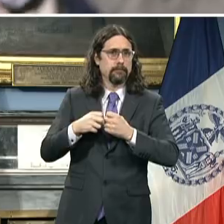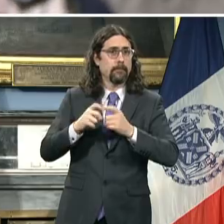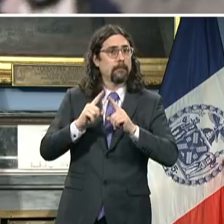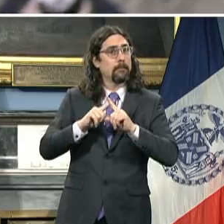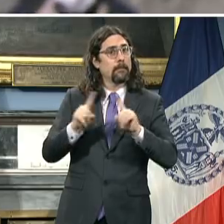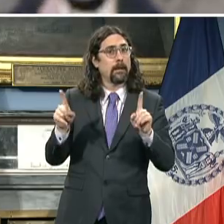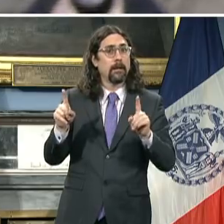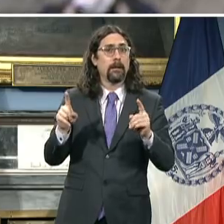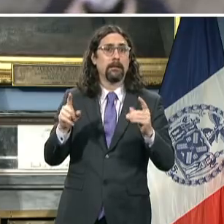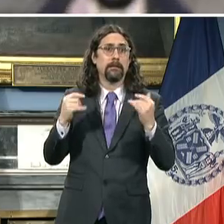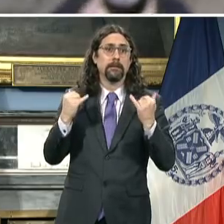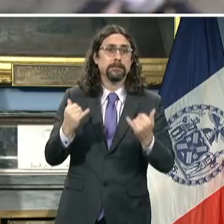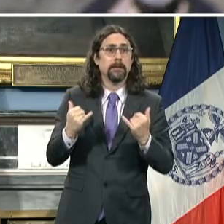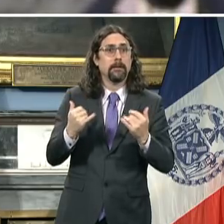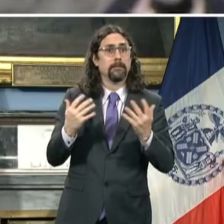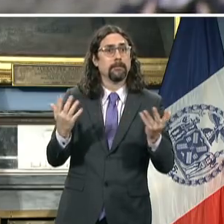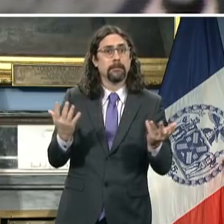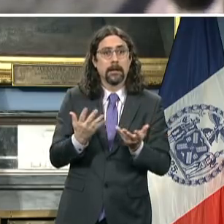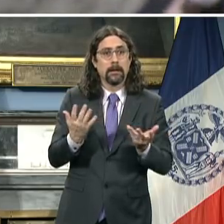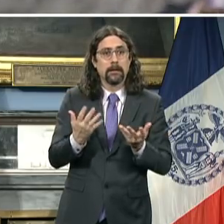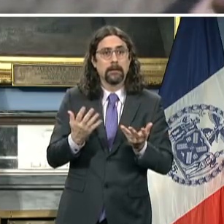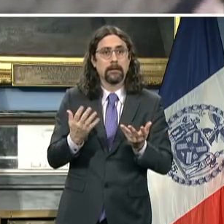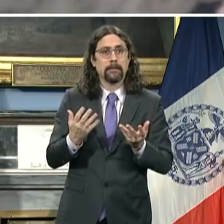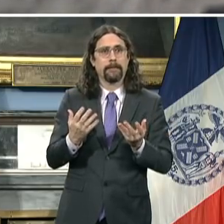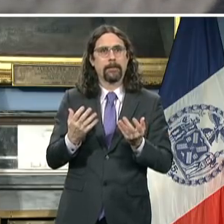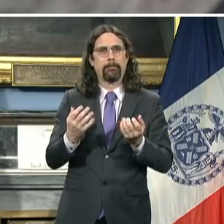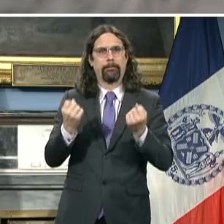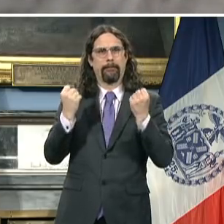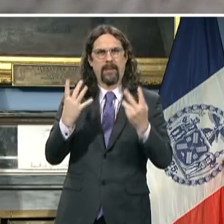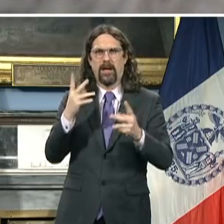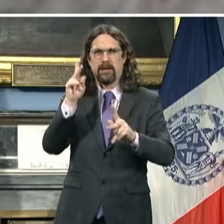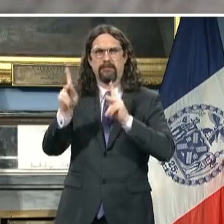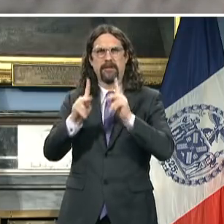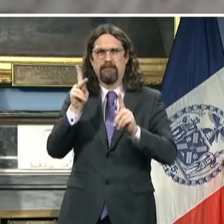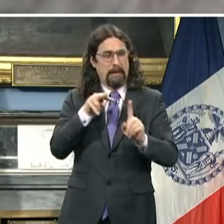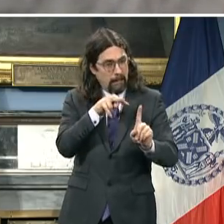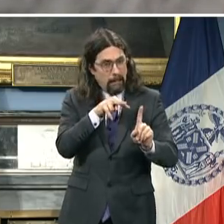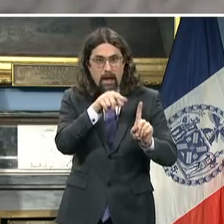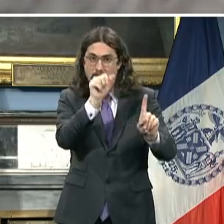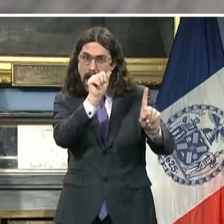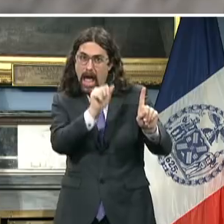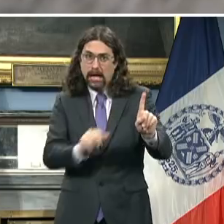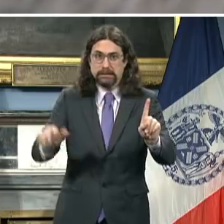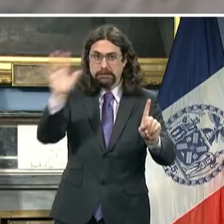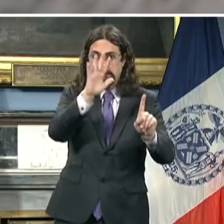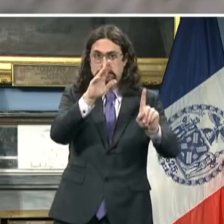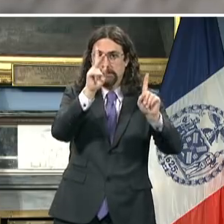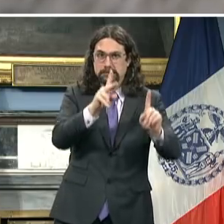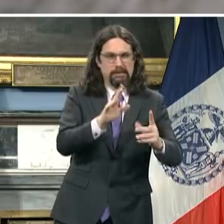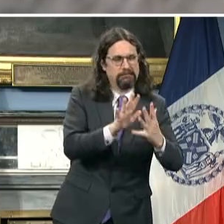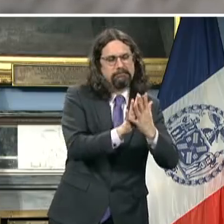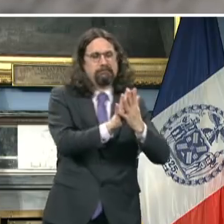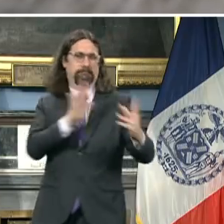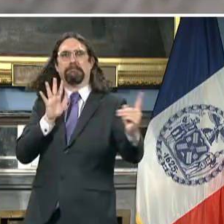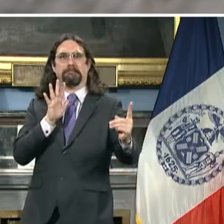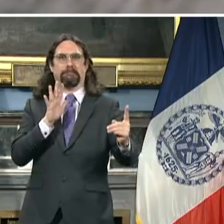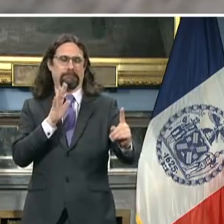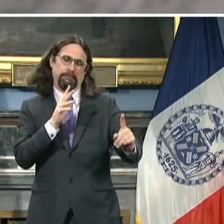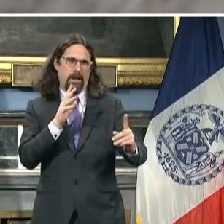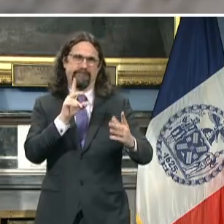DISCRIMINATION AND HATRED DIRECTED AT OUR ASIAN-AMERICAN COMMUNITIES, PARTICULARLY OUR CHINESE-AMERICAN